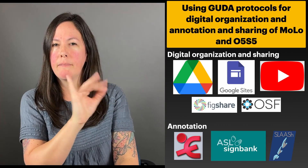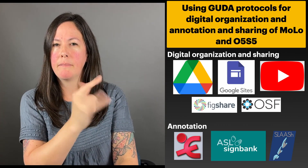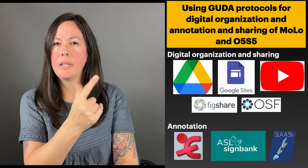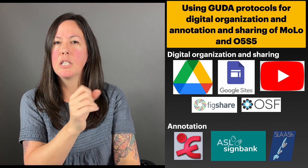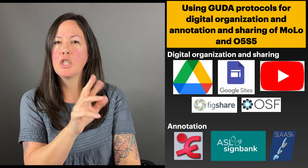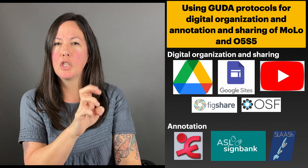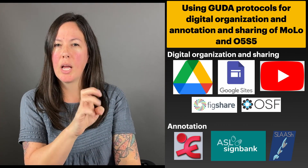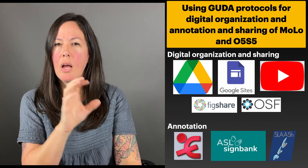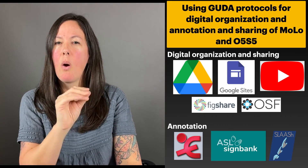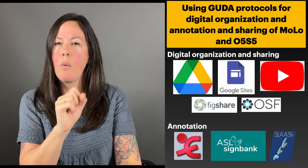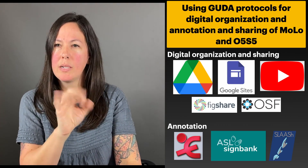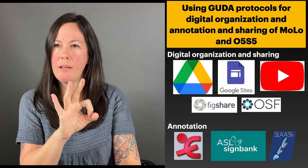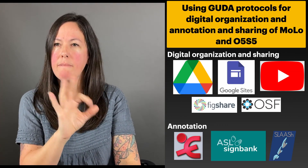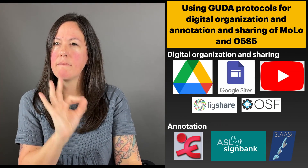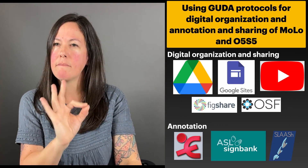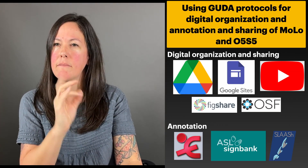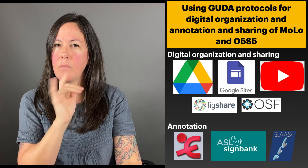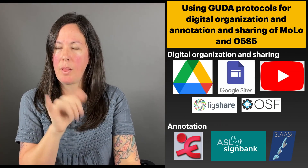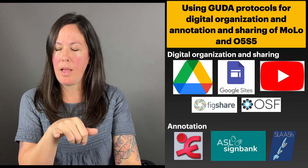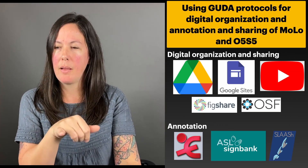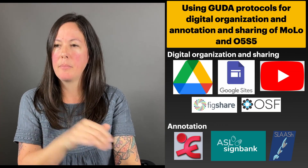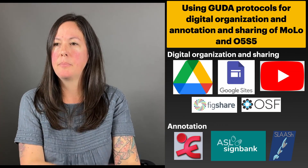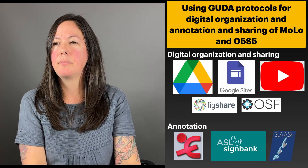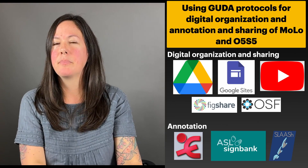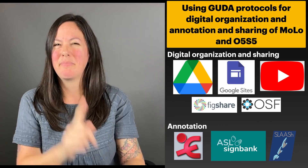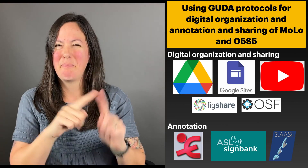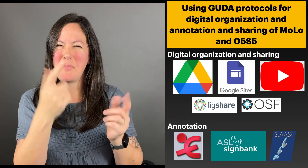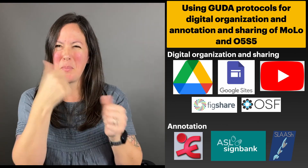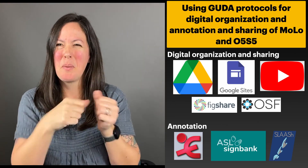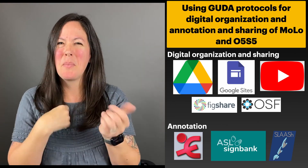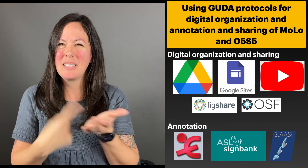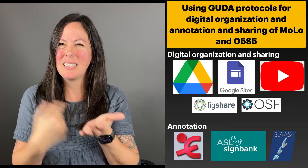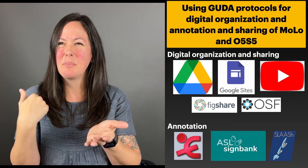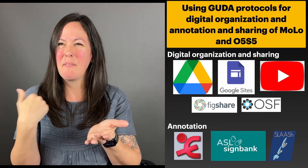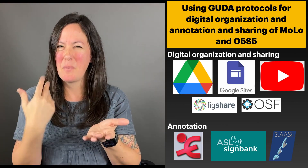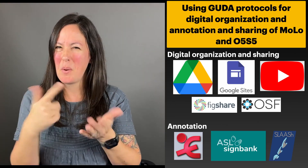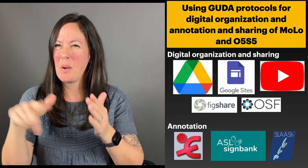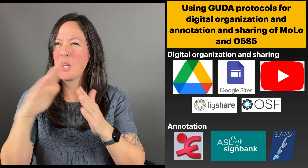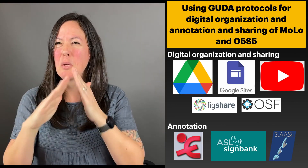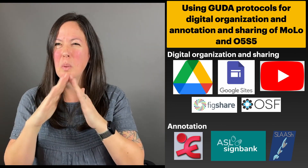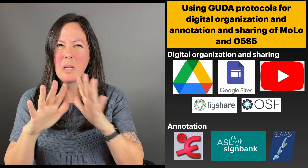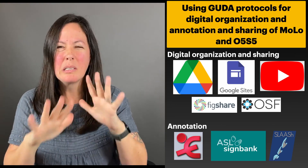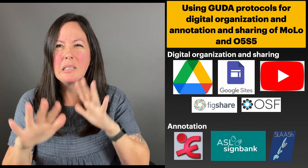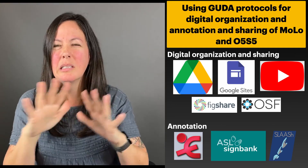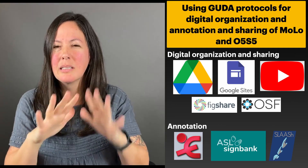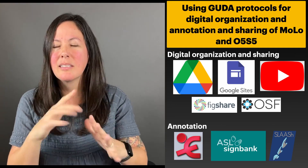sustainable place that we can house all of these projects for now we're